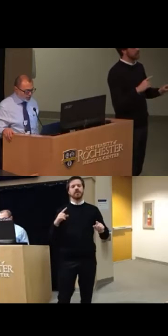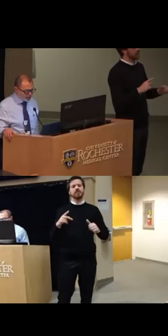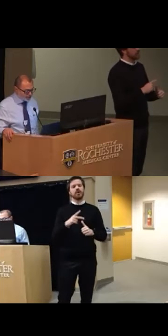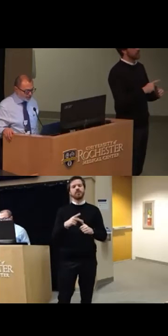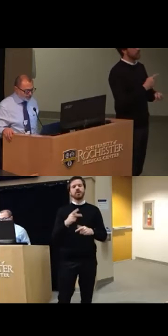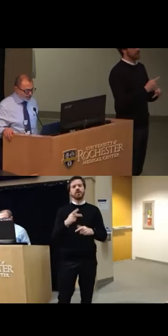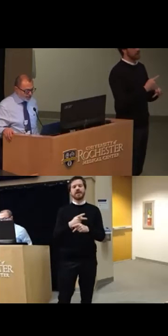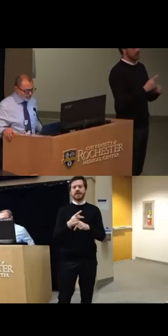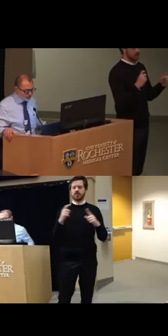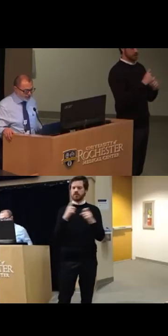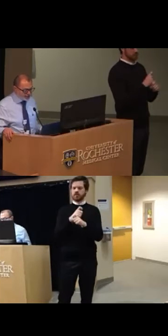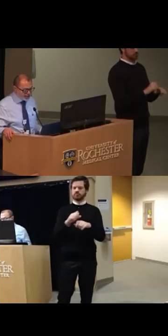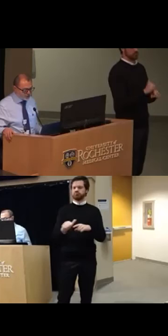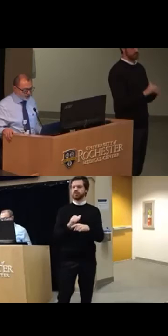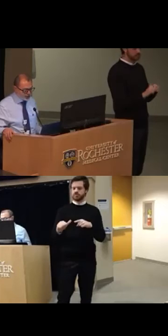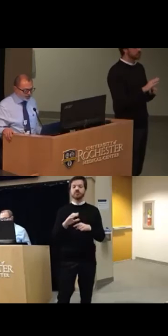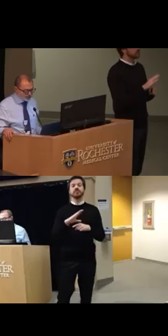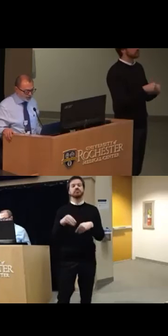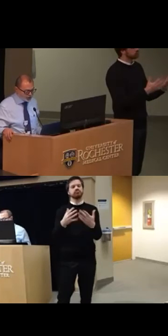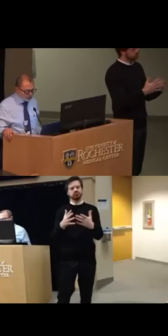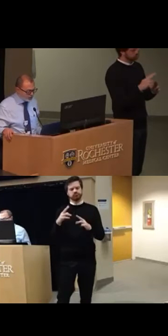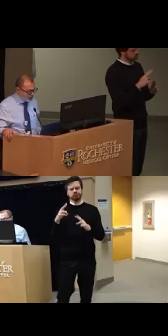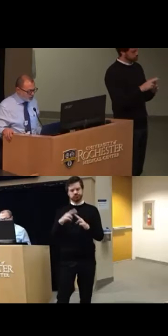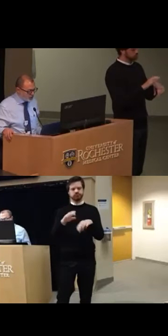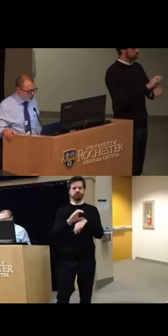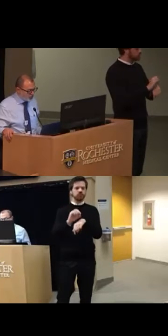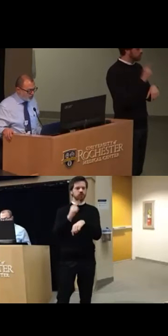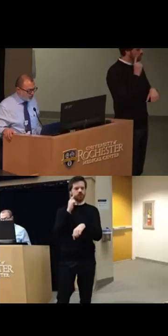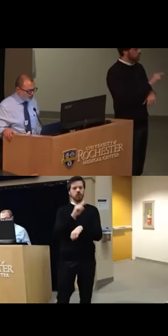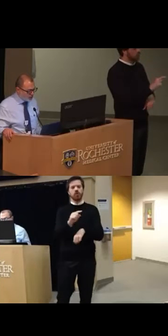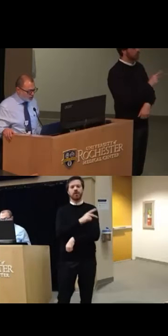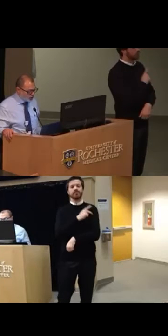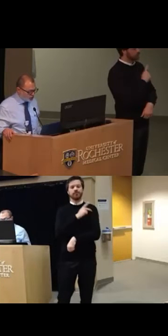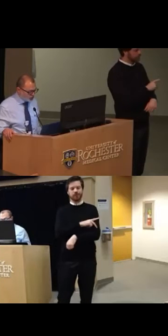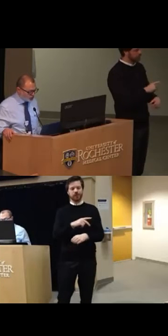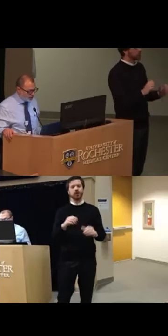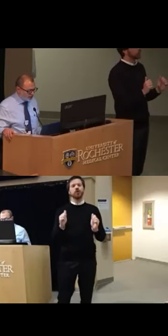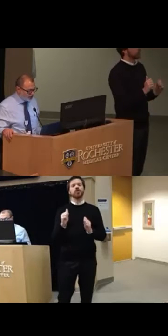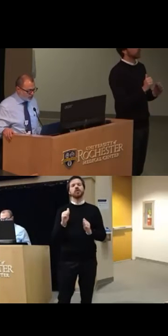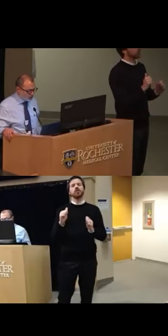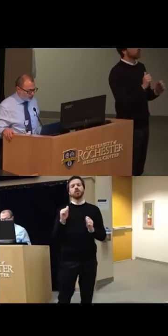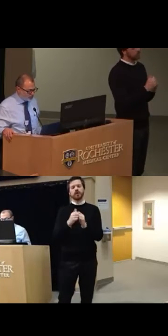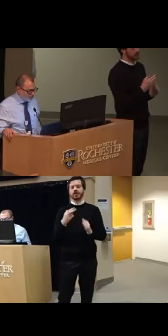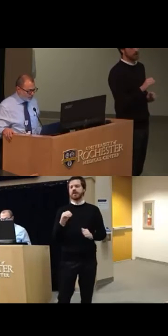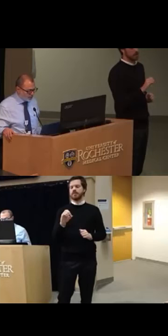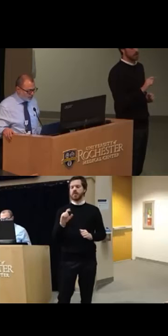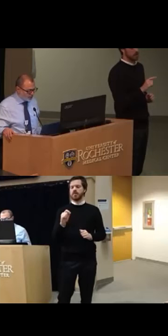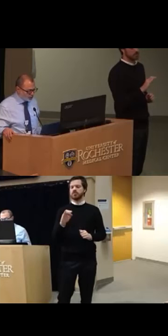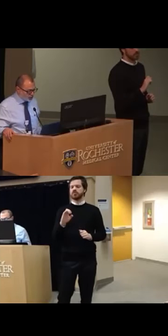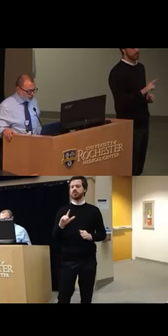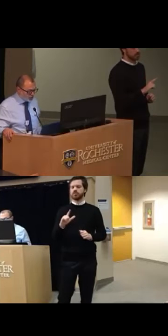practice and provides expert consultation for patients with hematological conditions Dr Shand